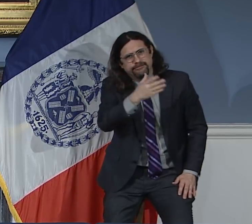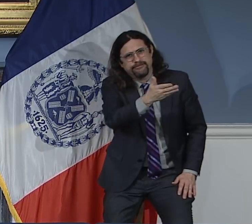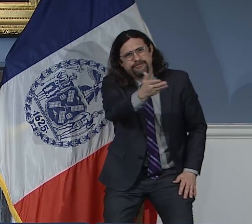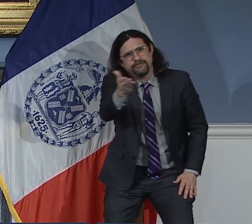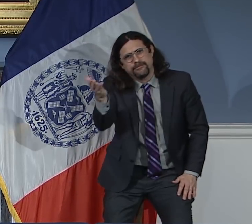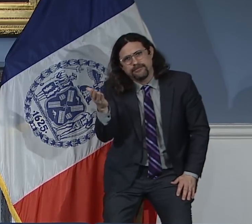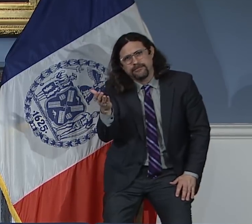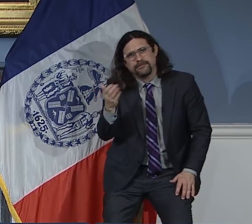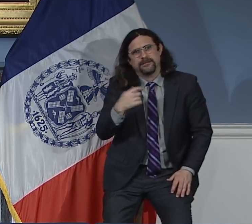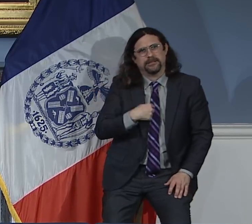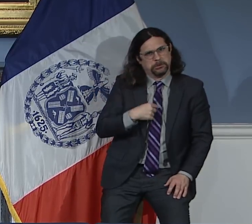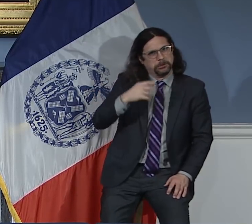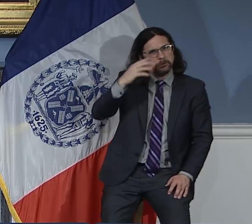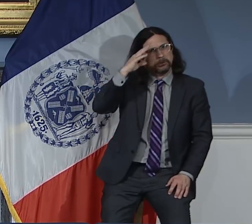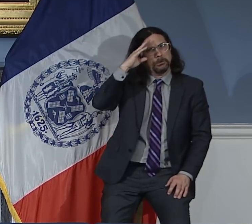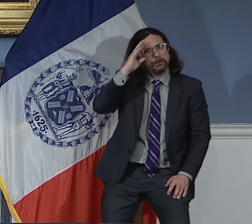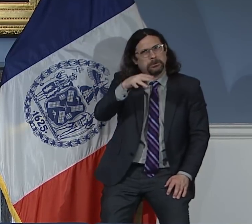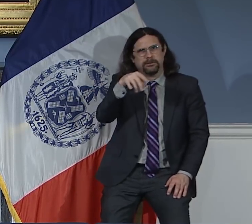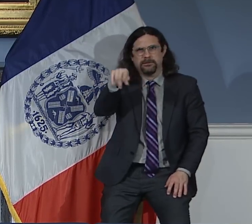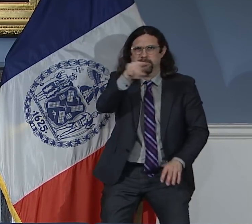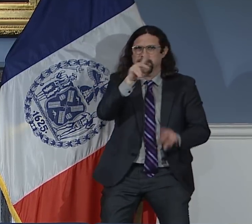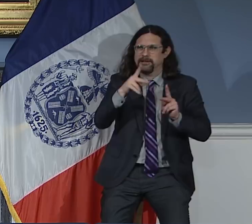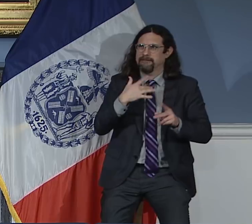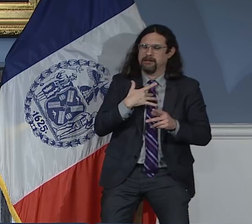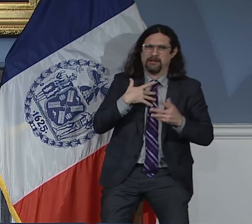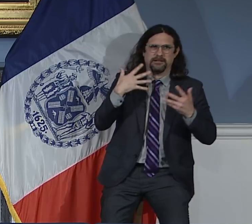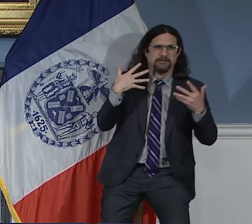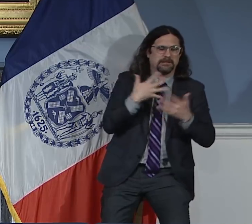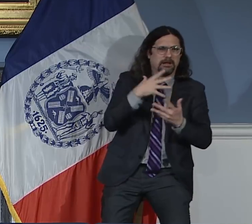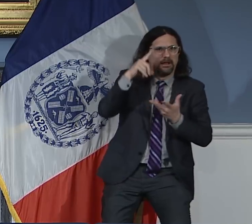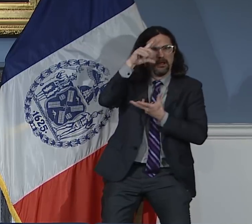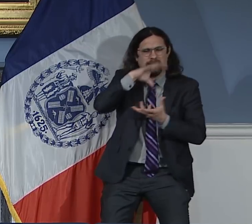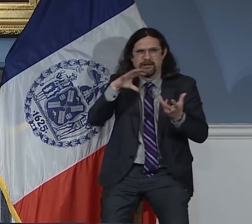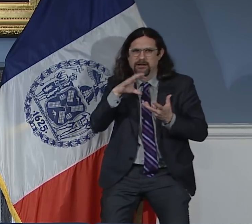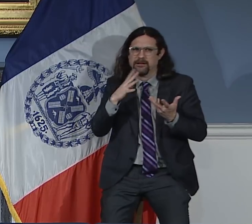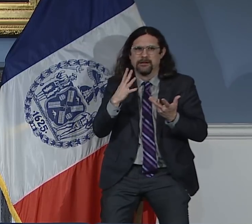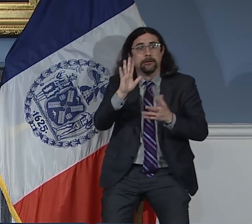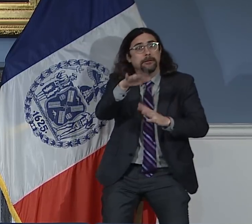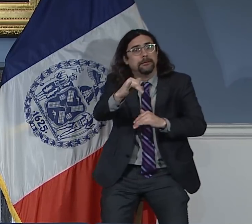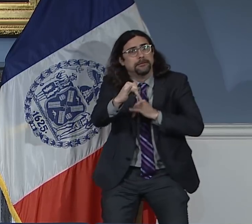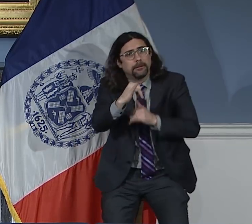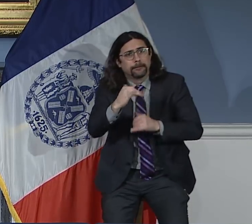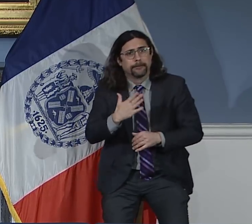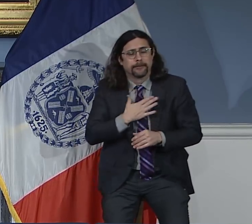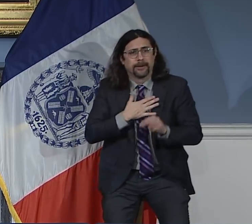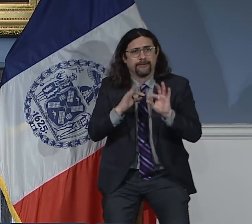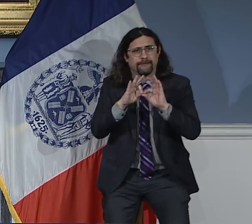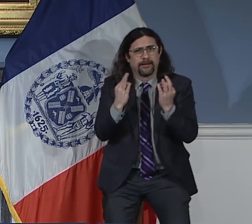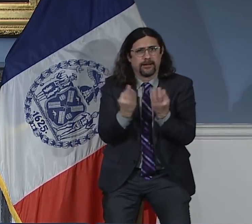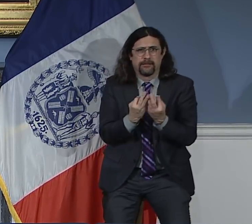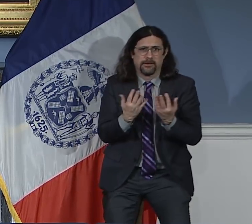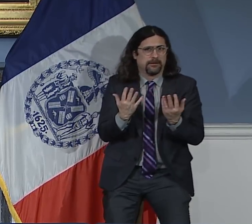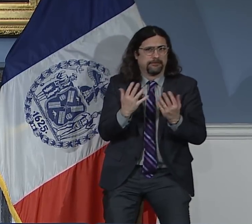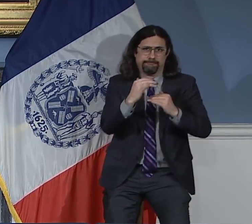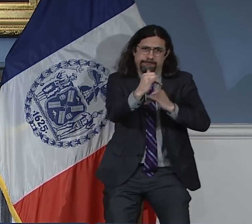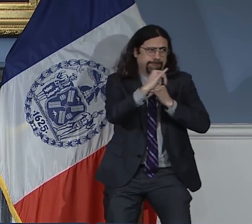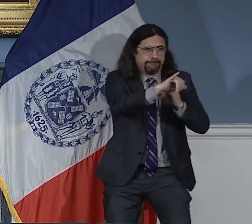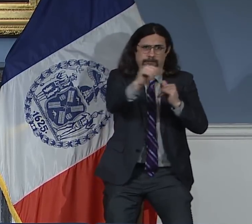WITH THIS CONFUSION, THESE CHALLENGES, I FEEL IT, MY FAMILY FEELS IT JUST LIKE YOU. WE'RE ALL TRYING